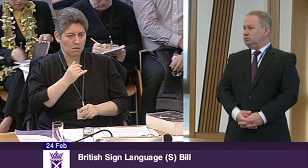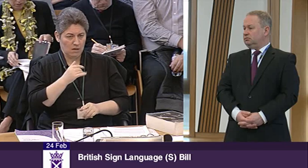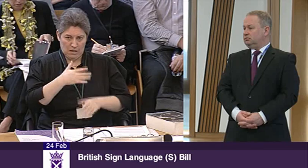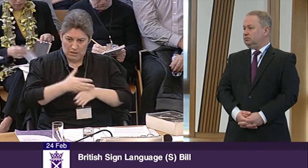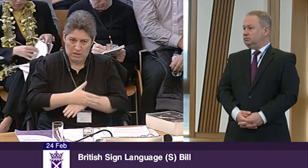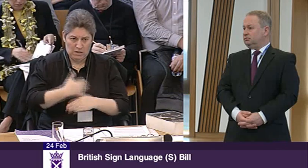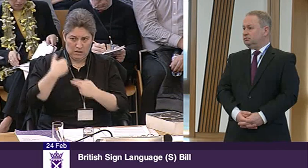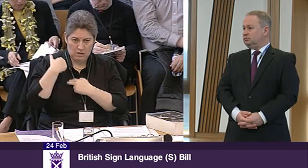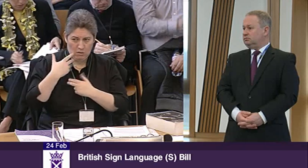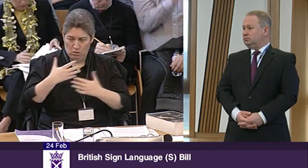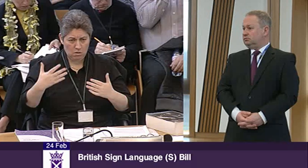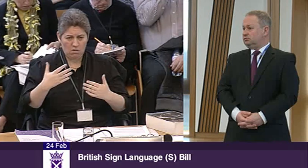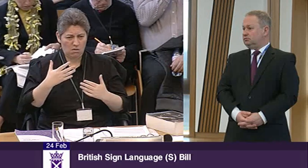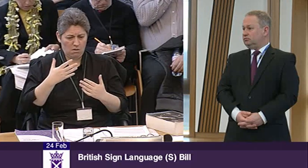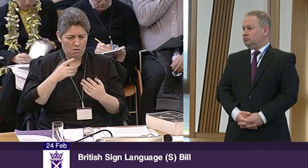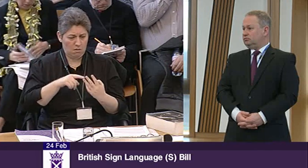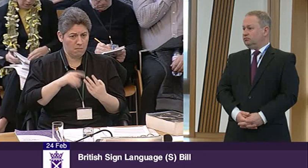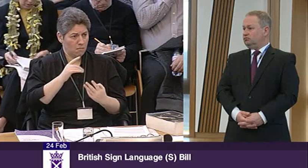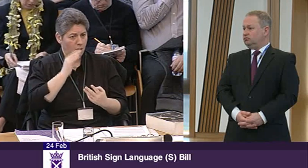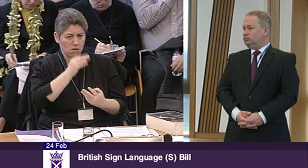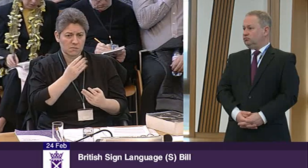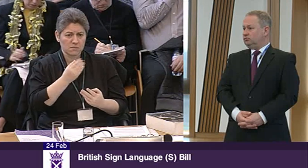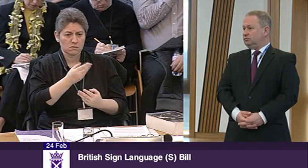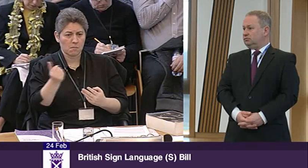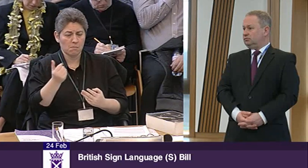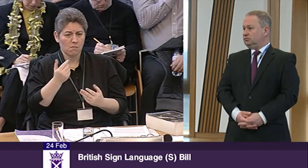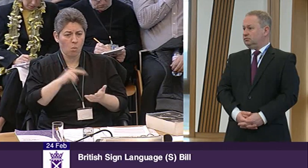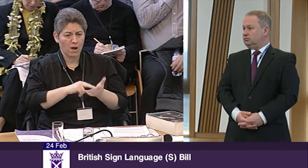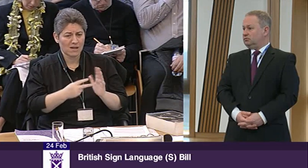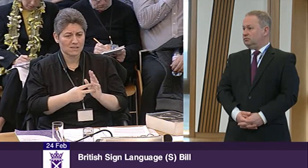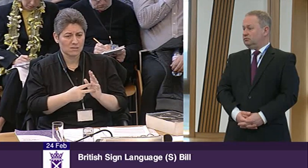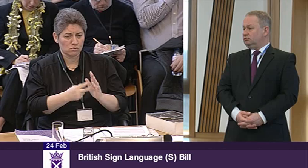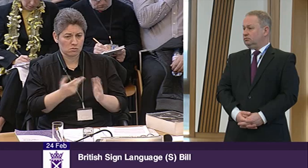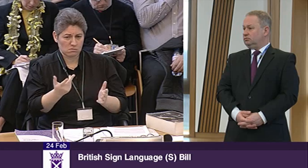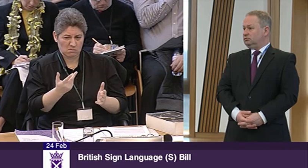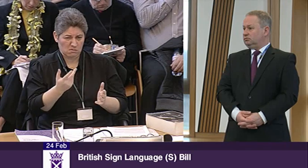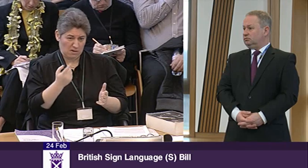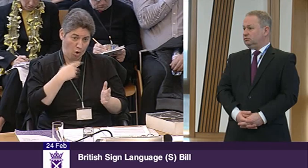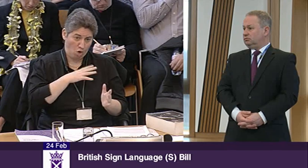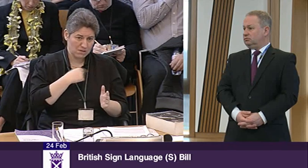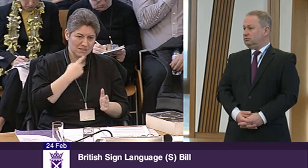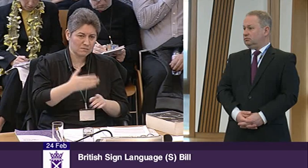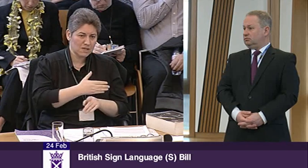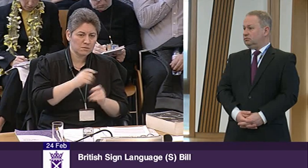Local consultations can happen but, rather than making them too onerous, we can tap into